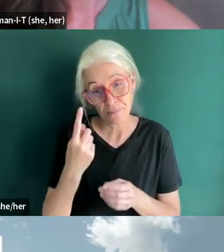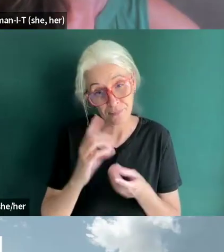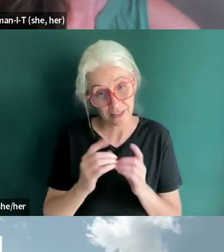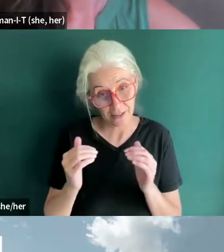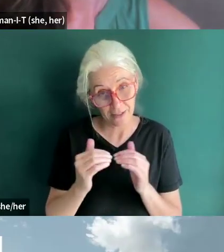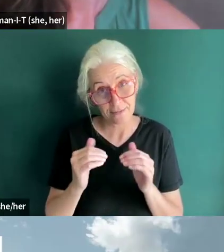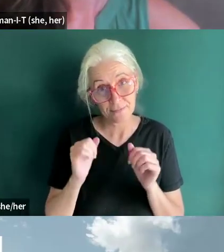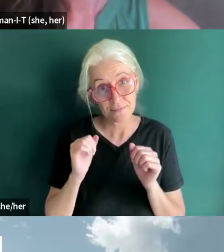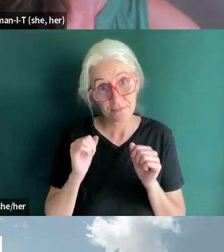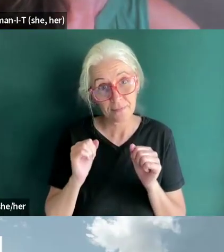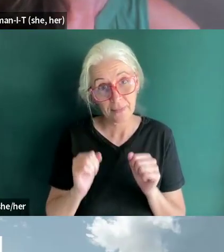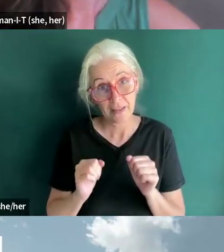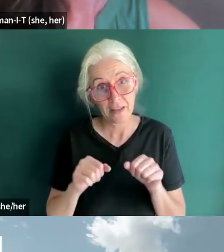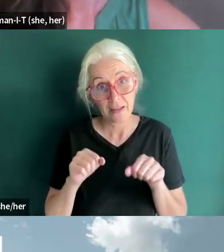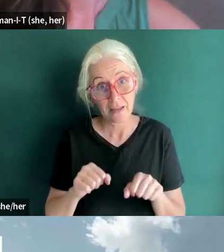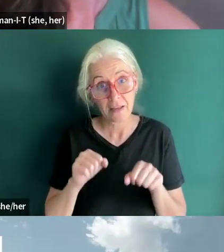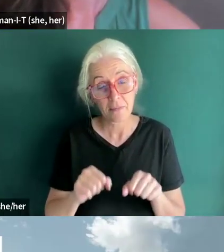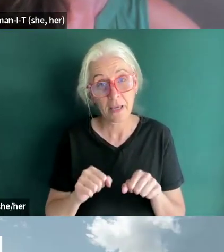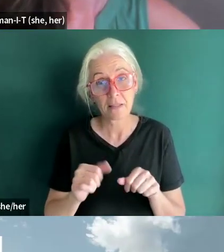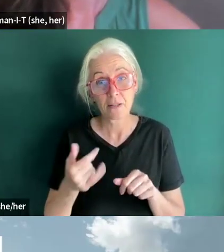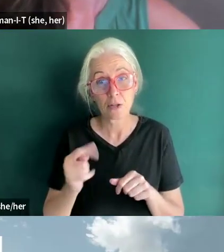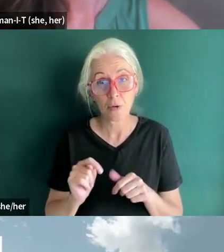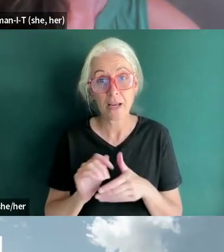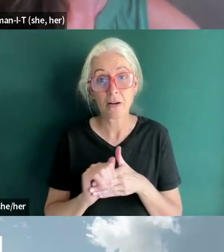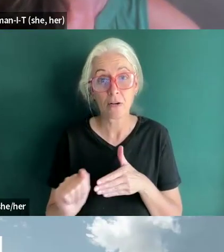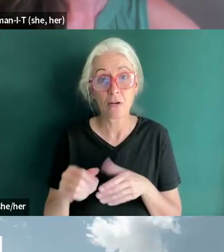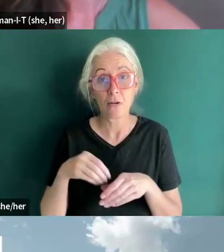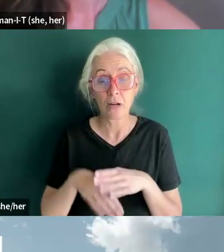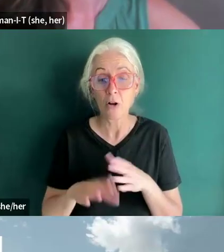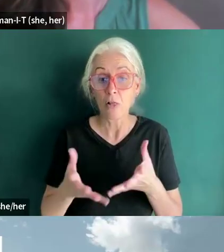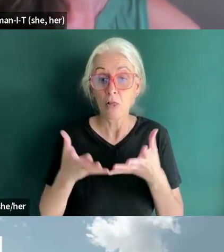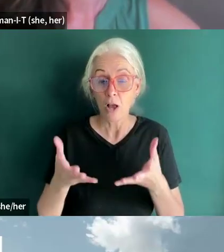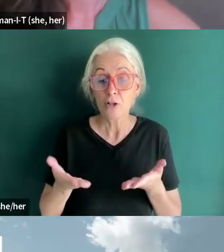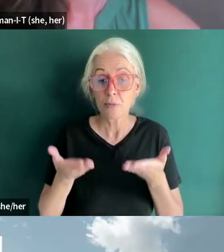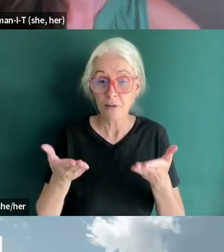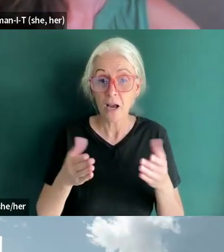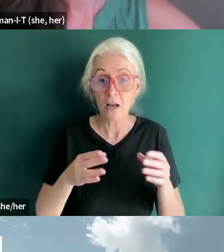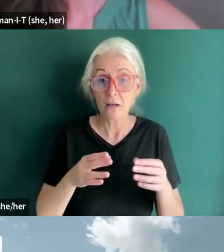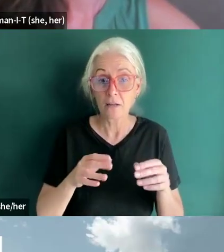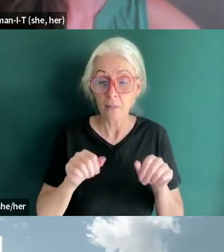and competitive grant dollars went, that was going to do a lot to provide capacity. But we're trying